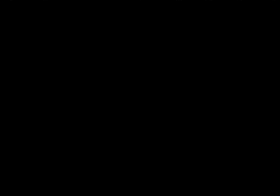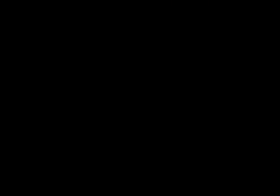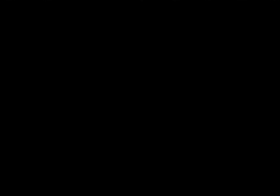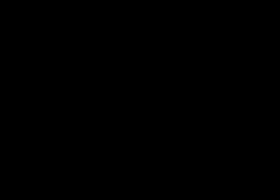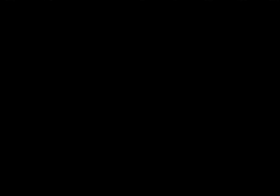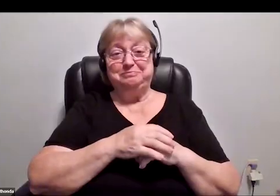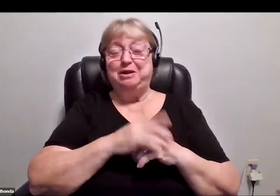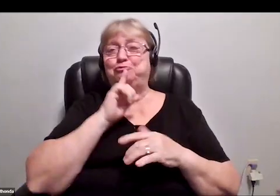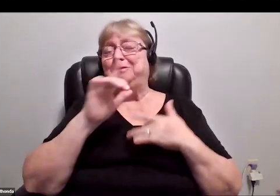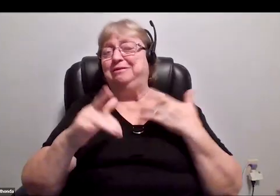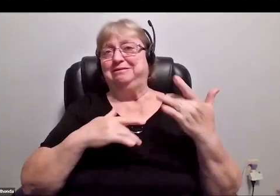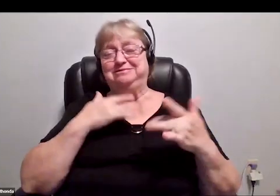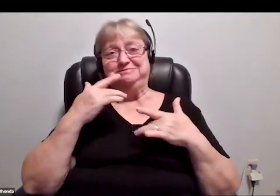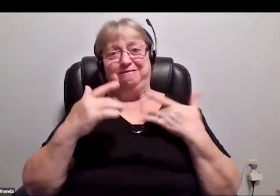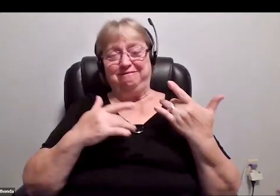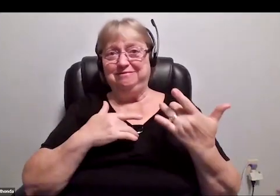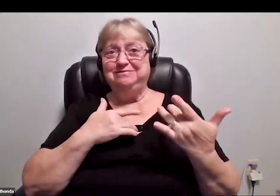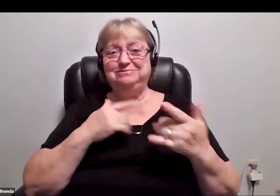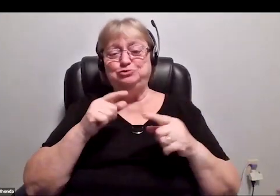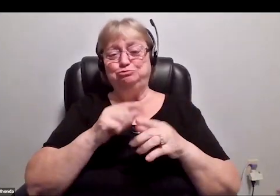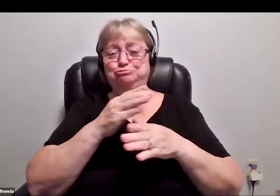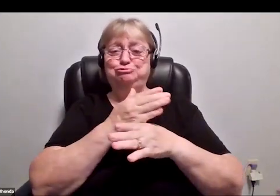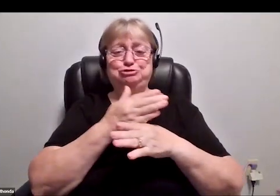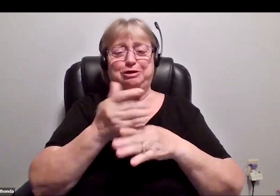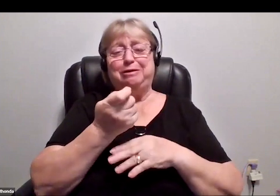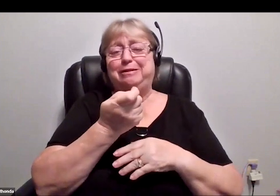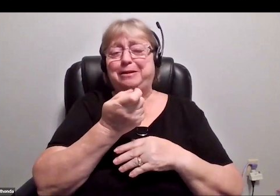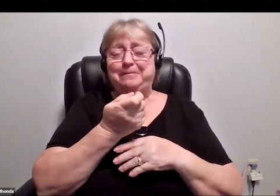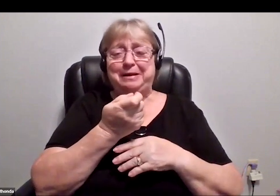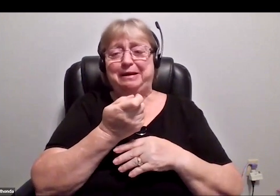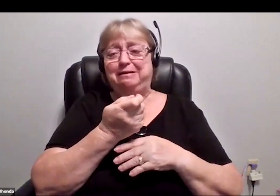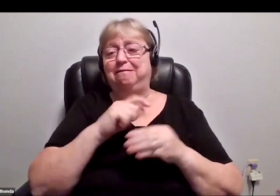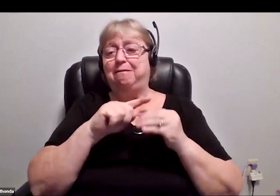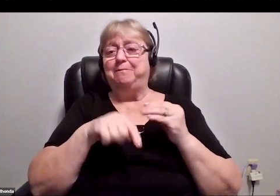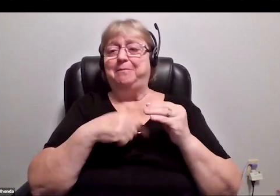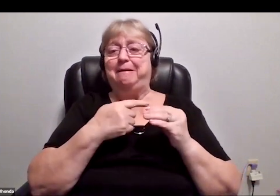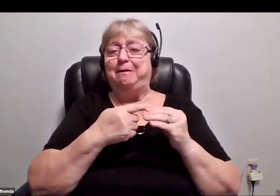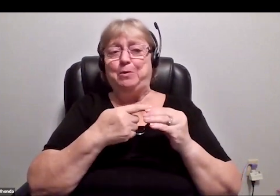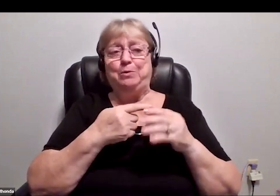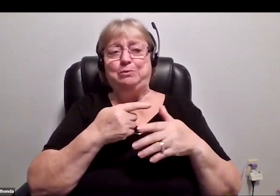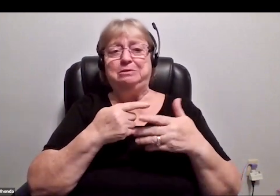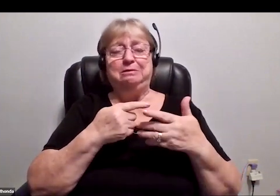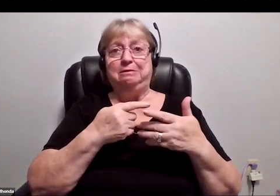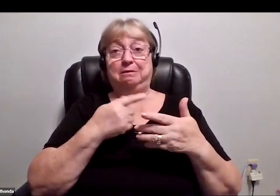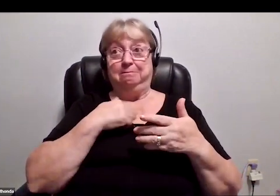Super excited to share a little bit about the work that I do,